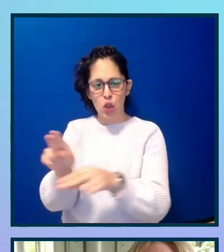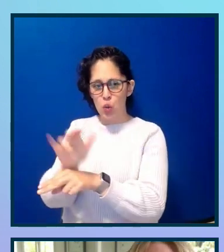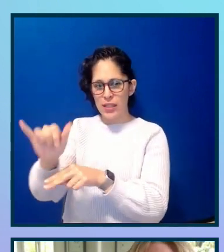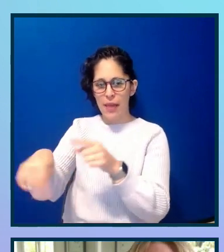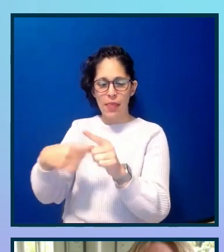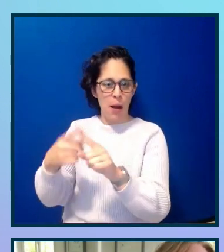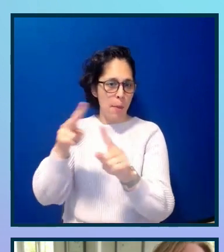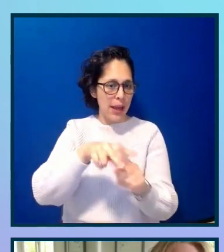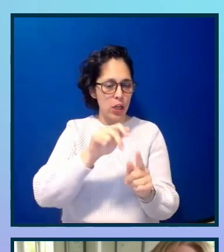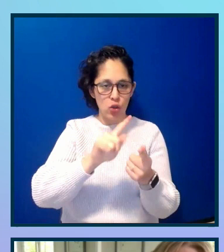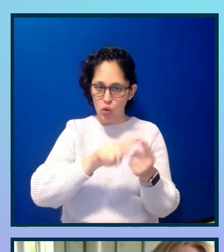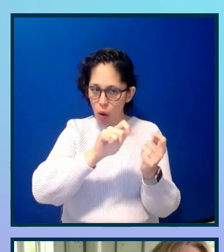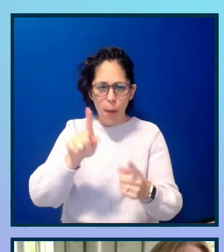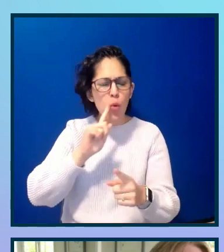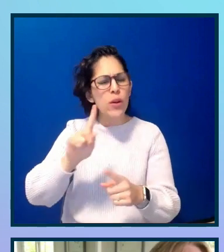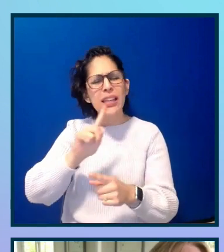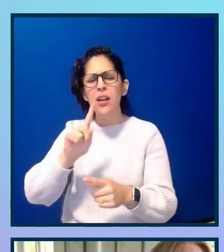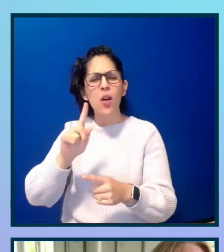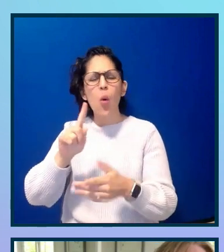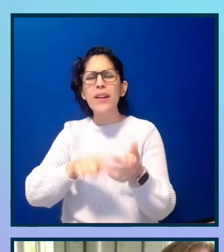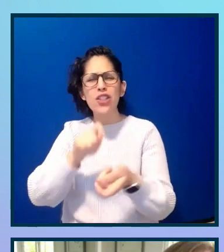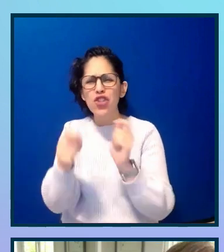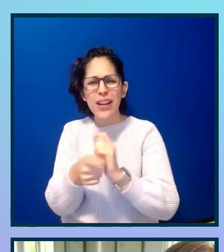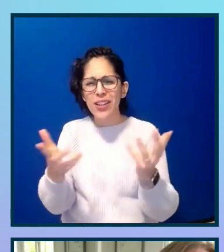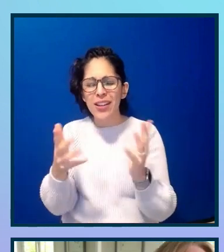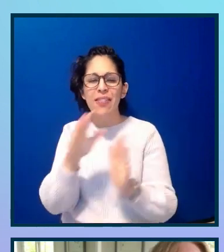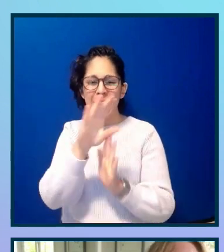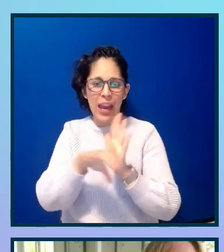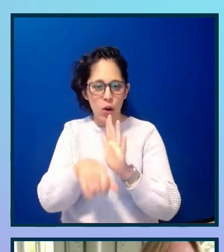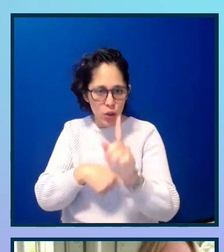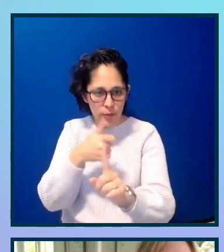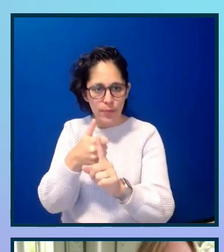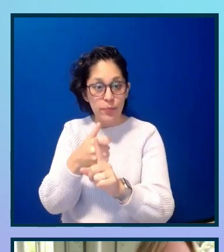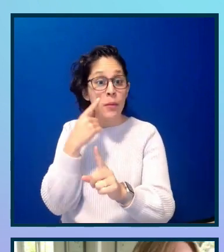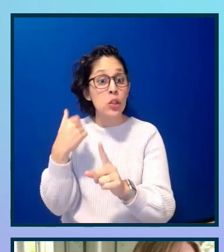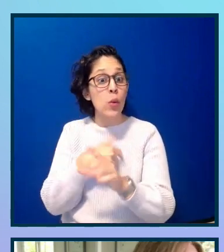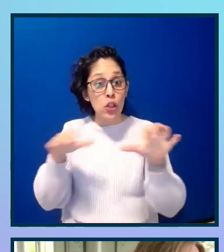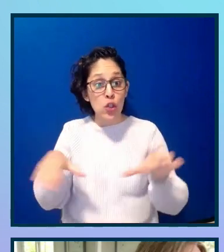It's really only the character that's changing. So since we're doing this, that's where we really wanna take advantage